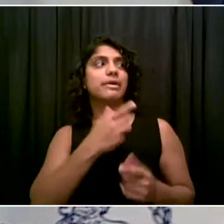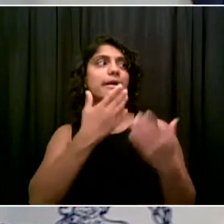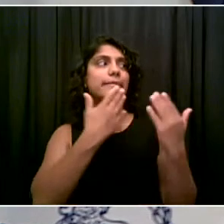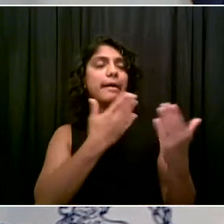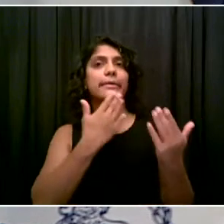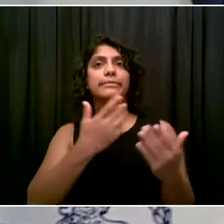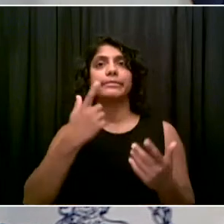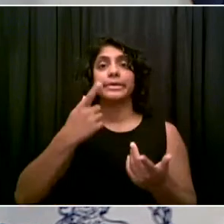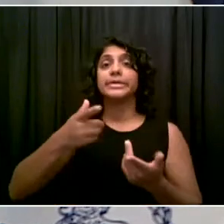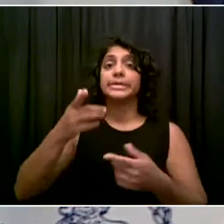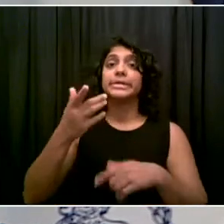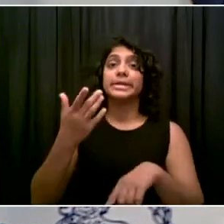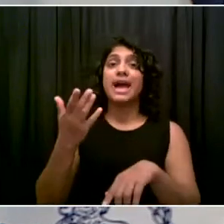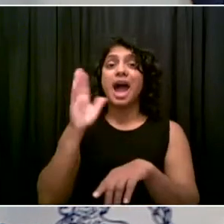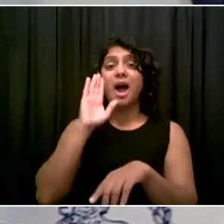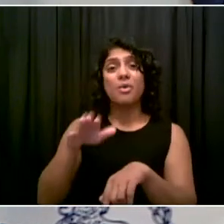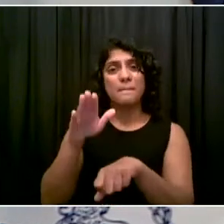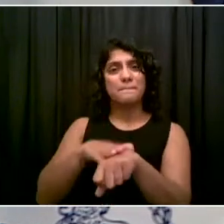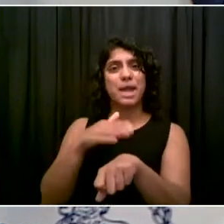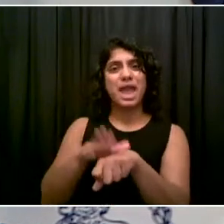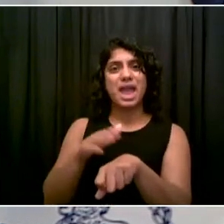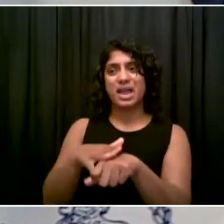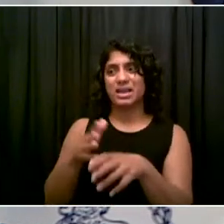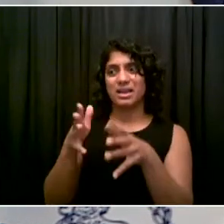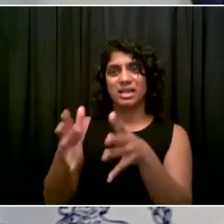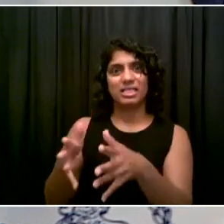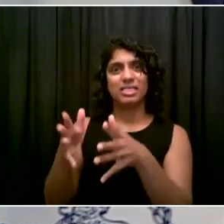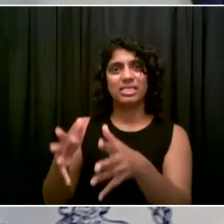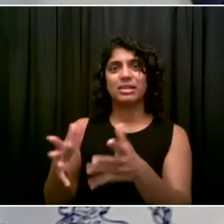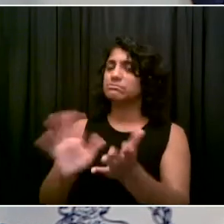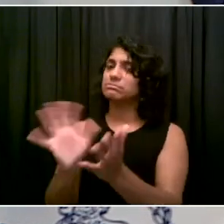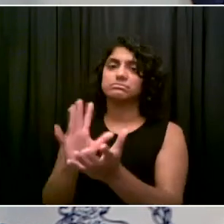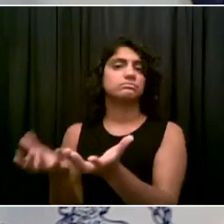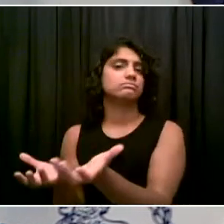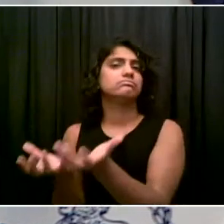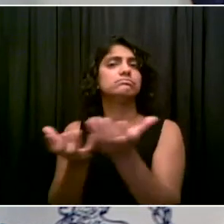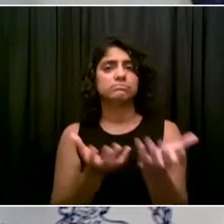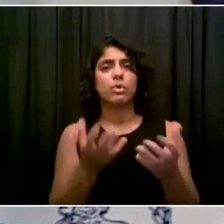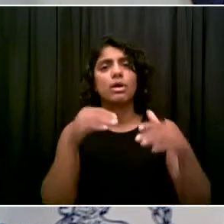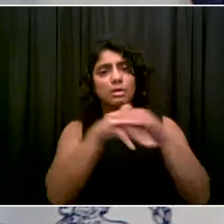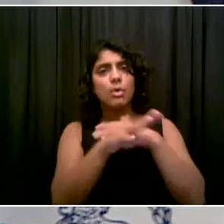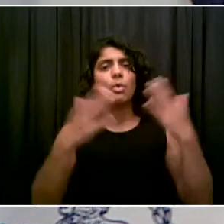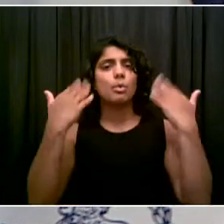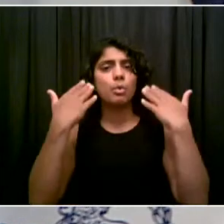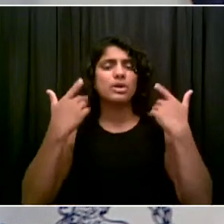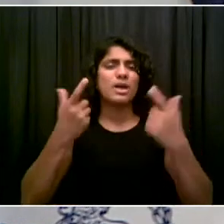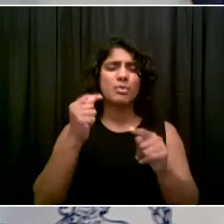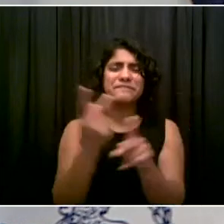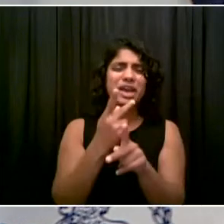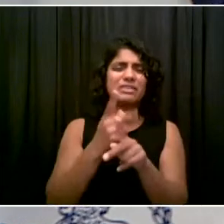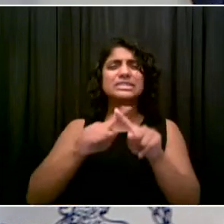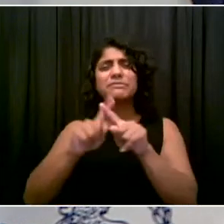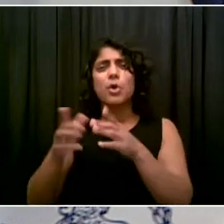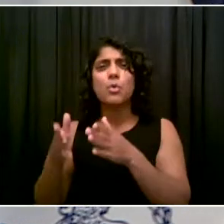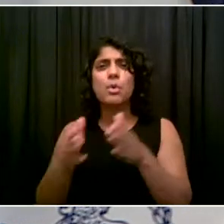HAVE DONE AS A PUBLIC SERVICE. I'M SURE SOME